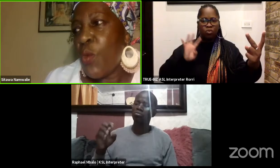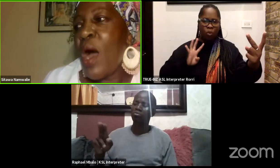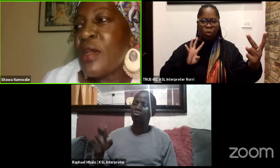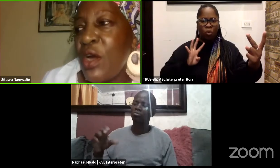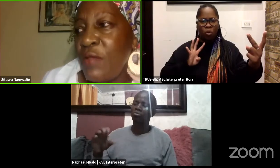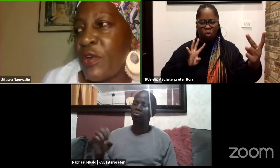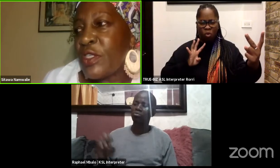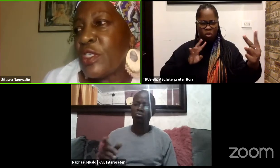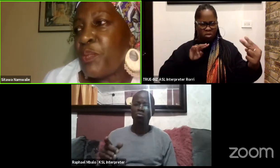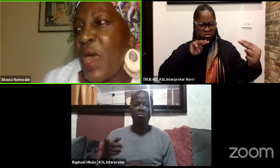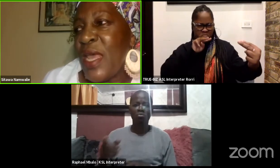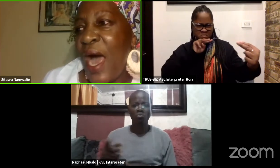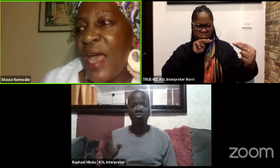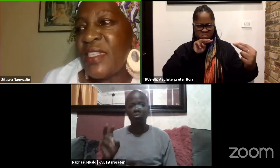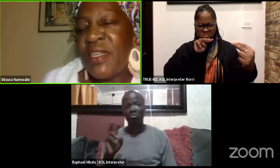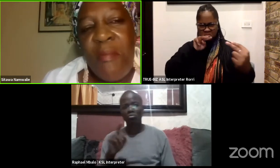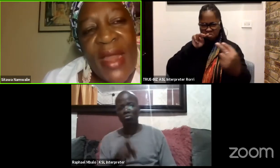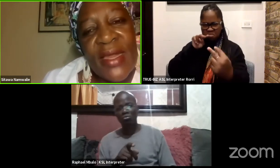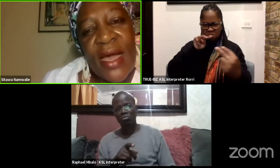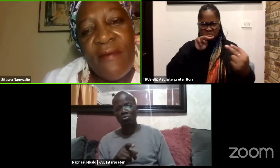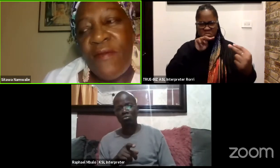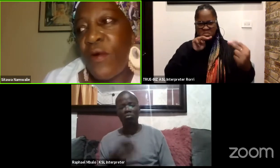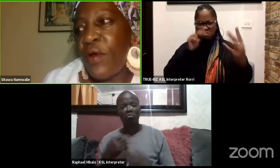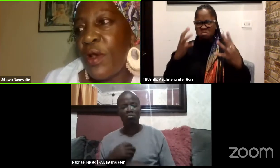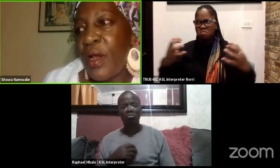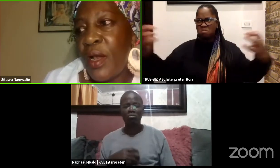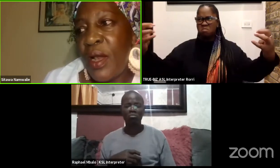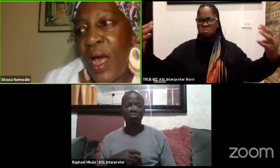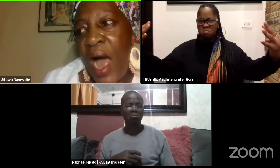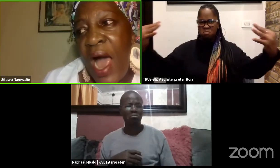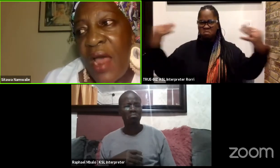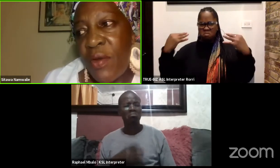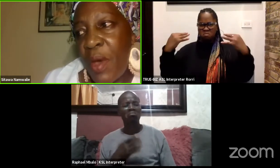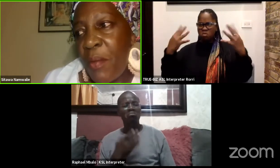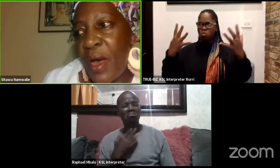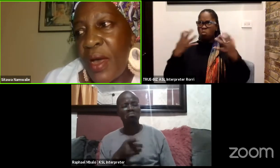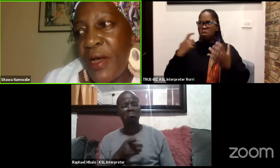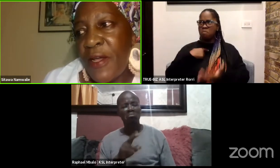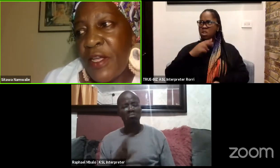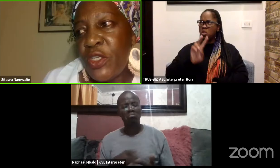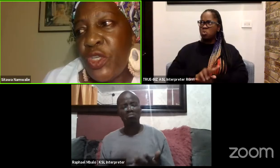One girl versus many eyes demanding her fall." I remember.